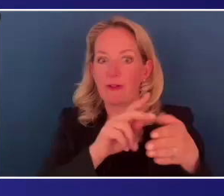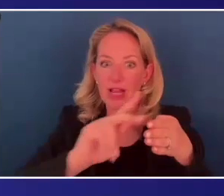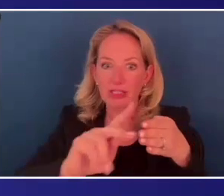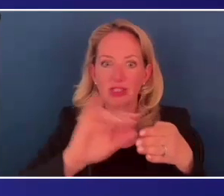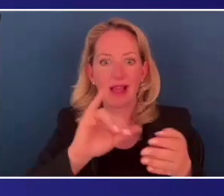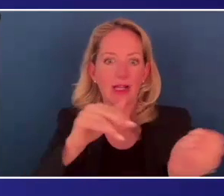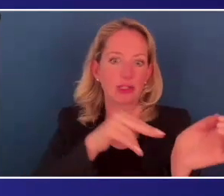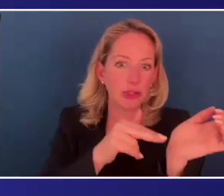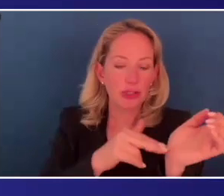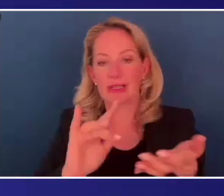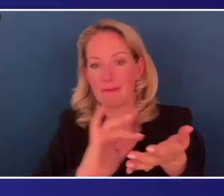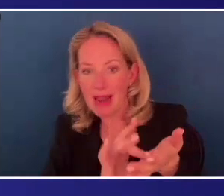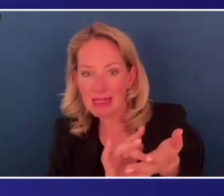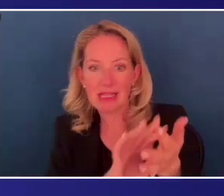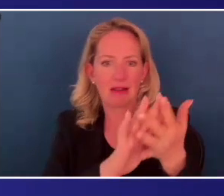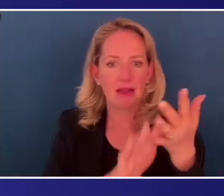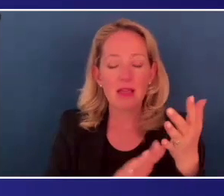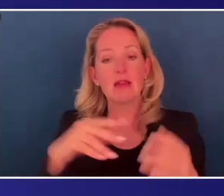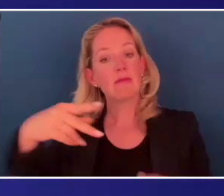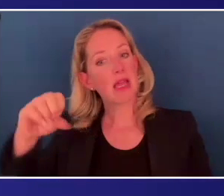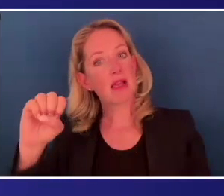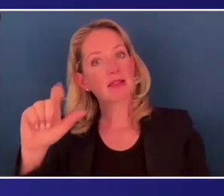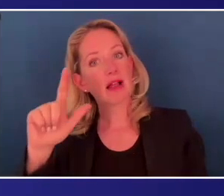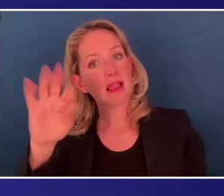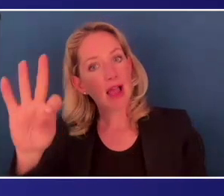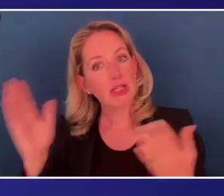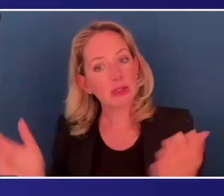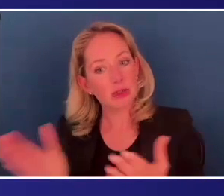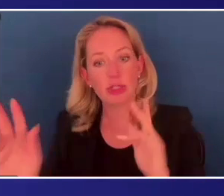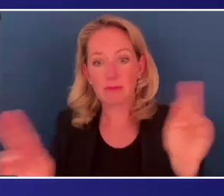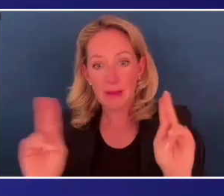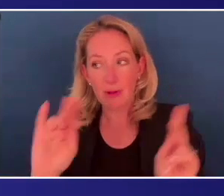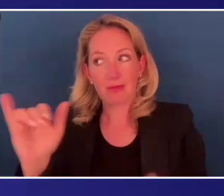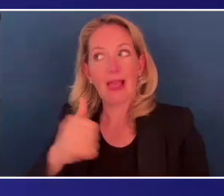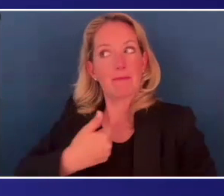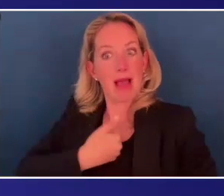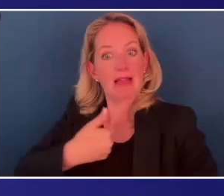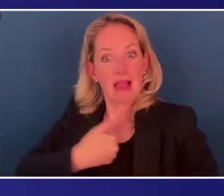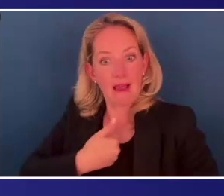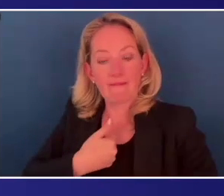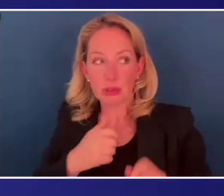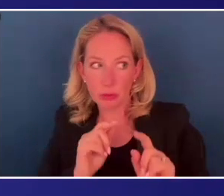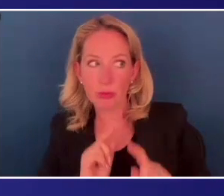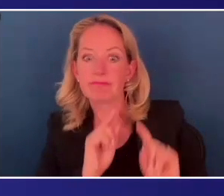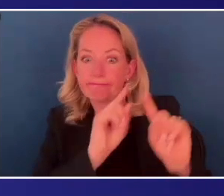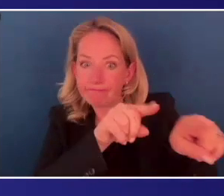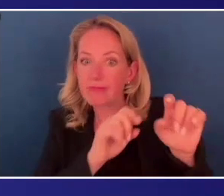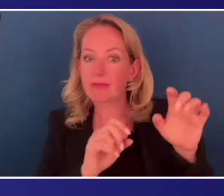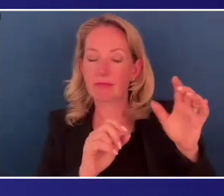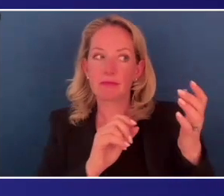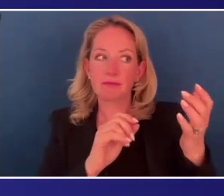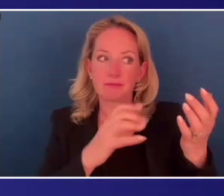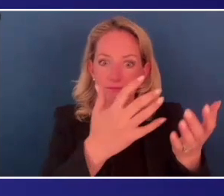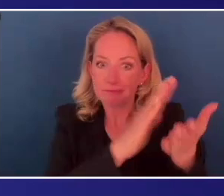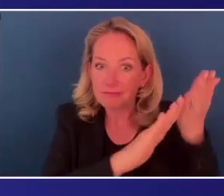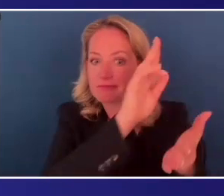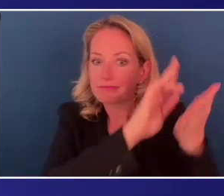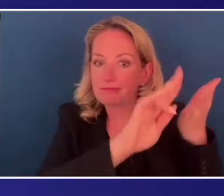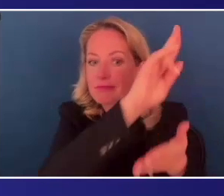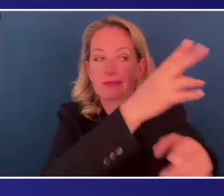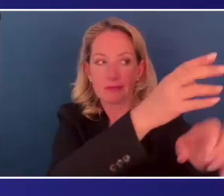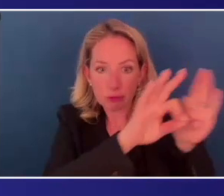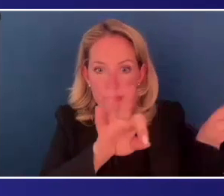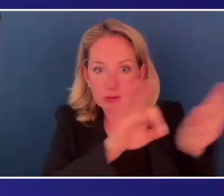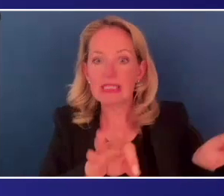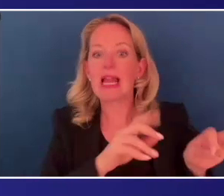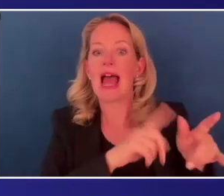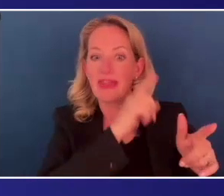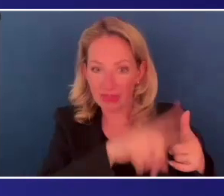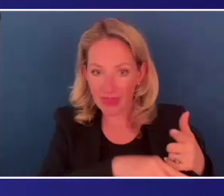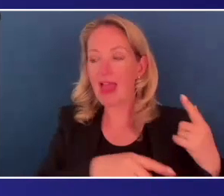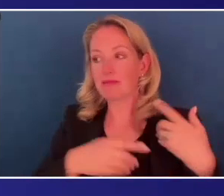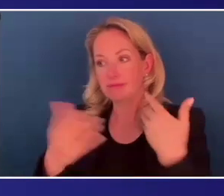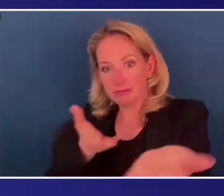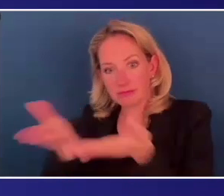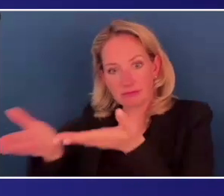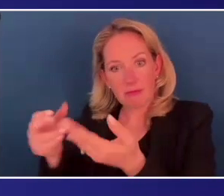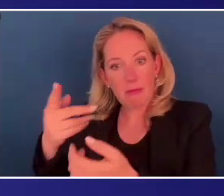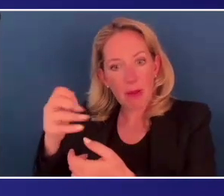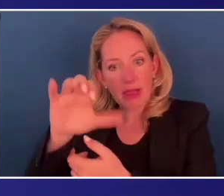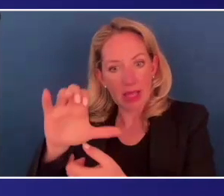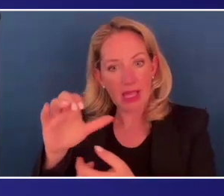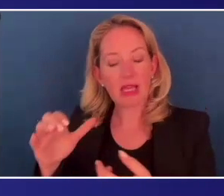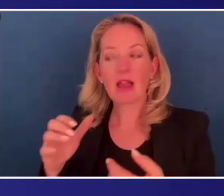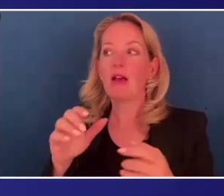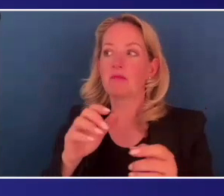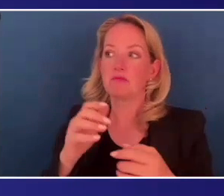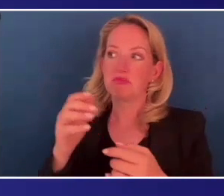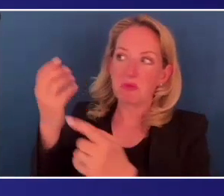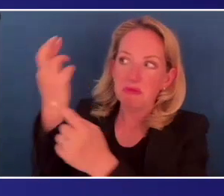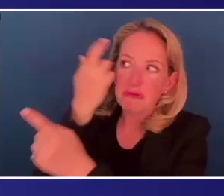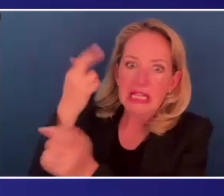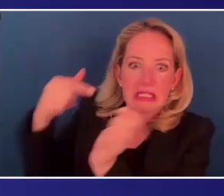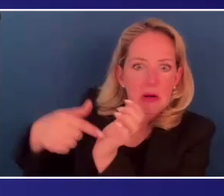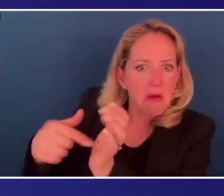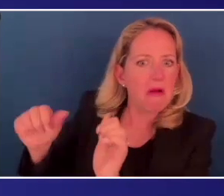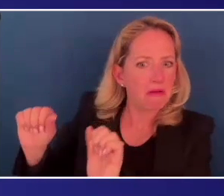TSLF encourages people like myself to use that education and give back to the public good in the form of not only reasonable loan payments but also in service to our fellow Americans.